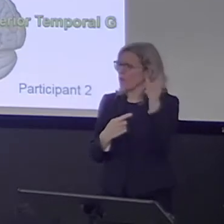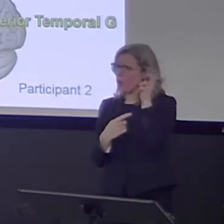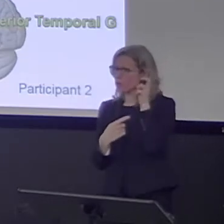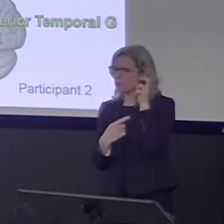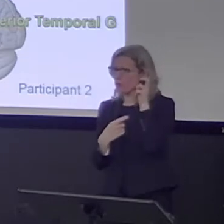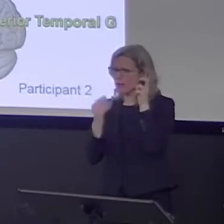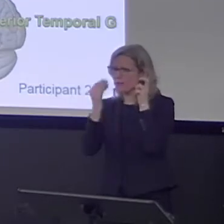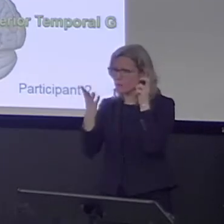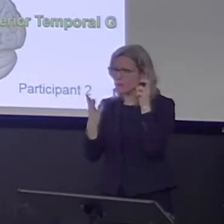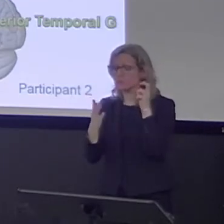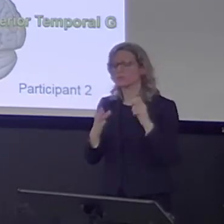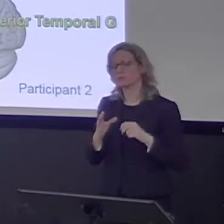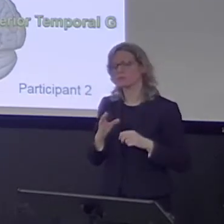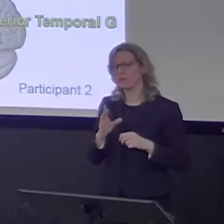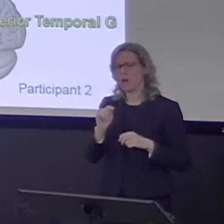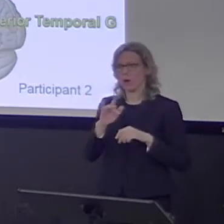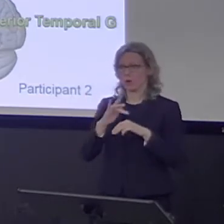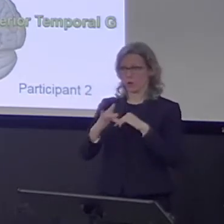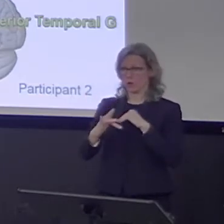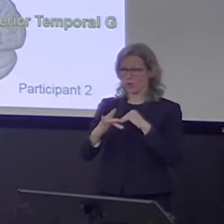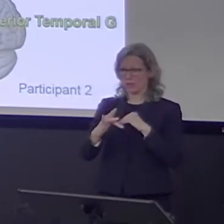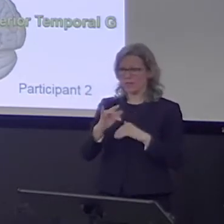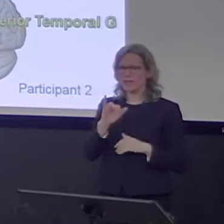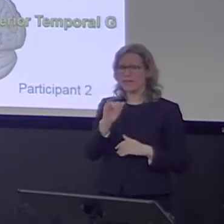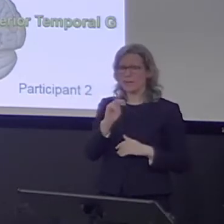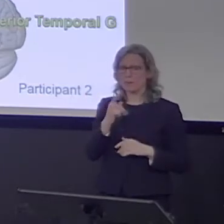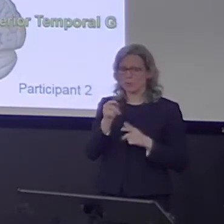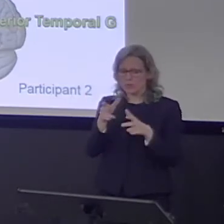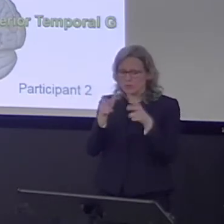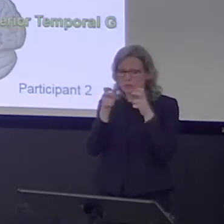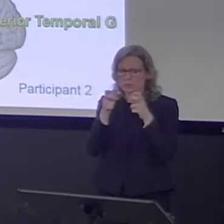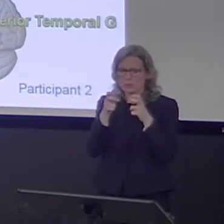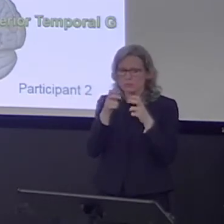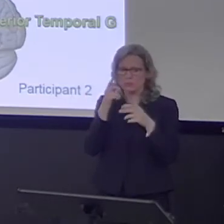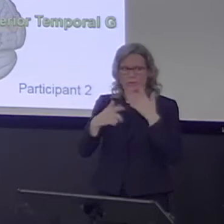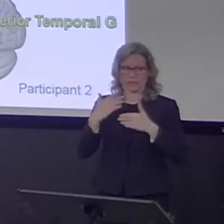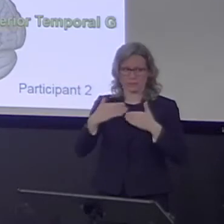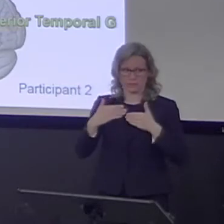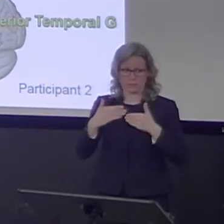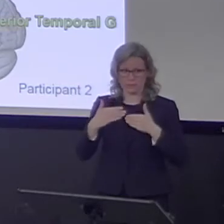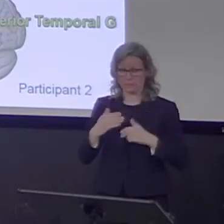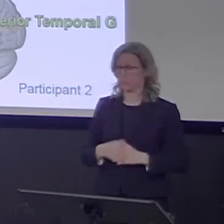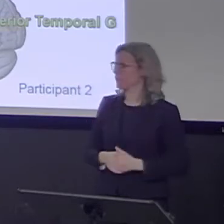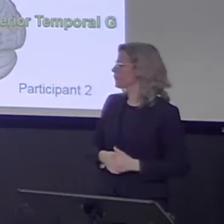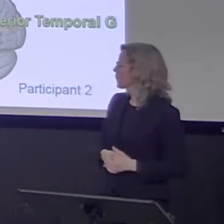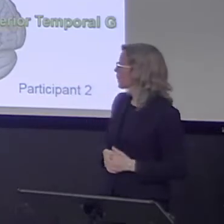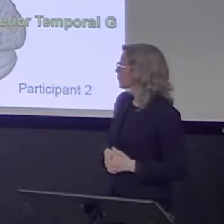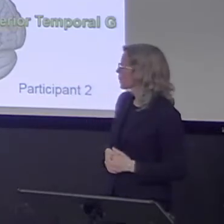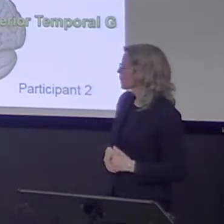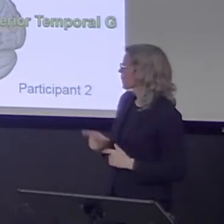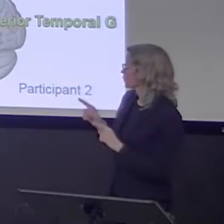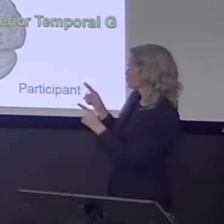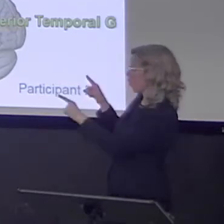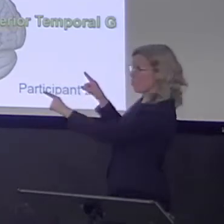but early input processing, okay. So these two areas across the two brains